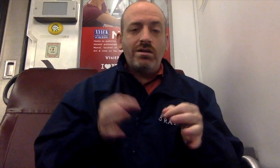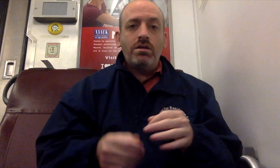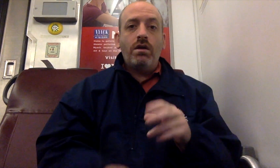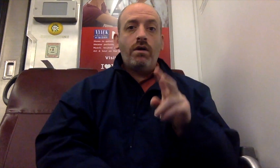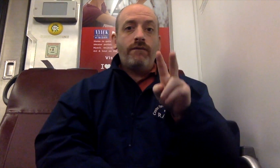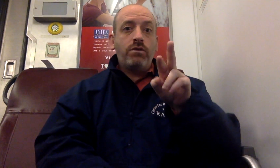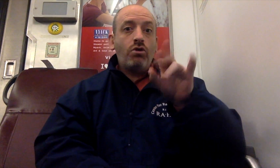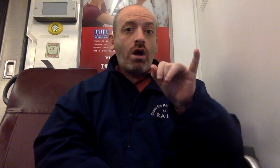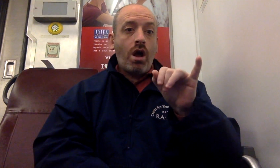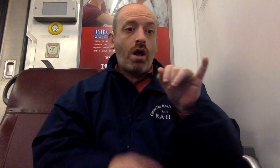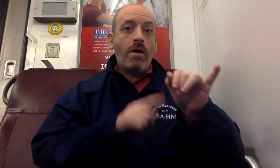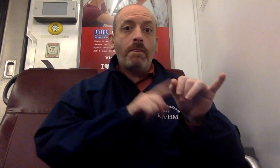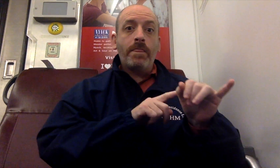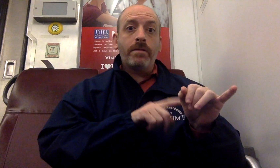My point is, VRI